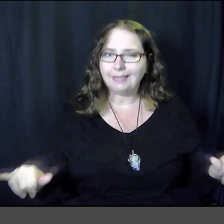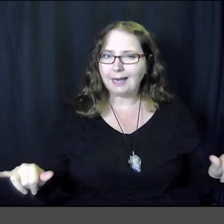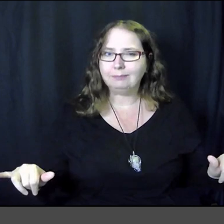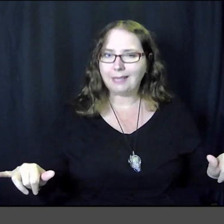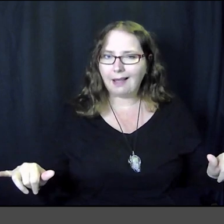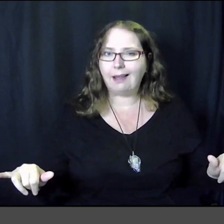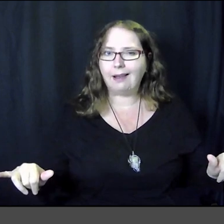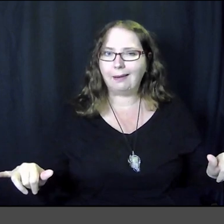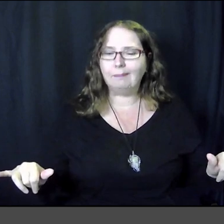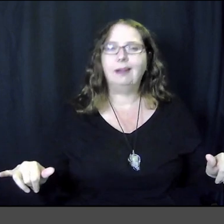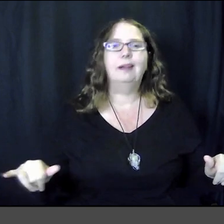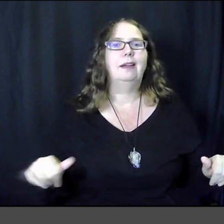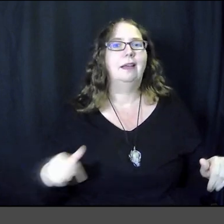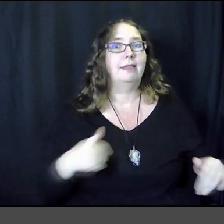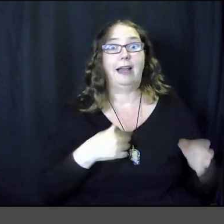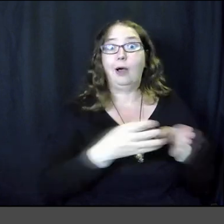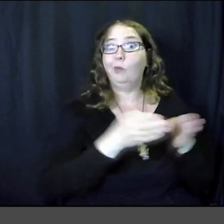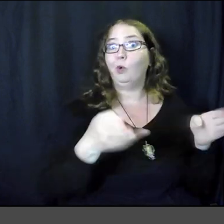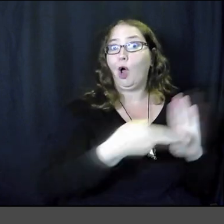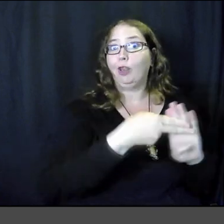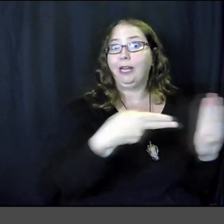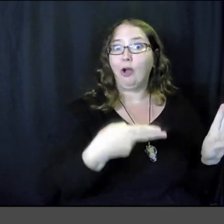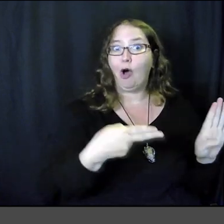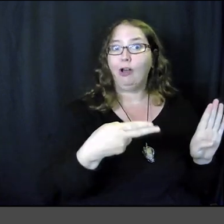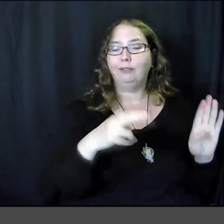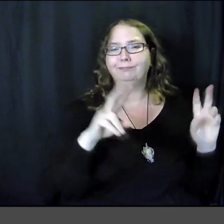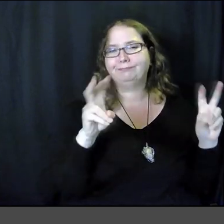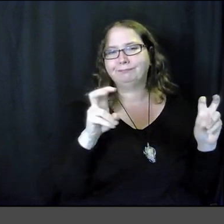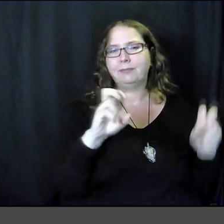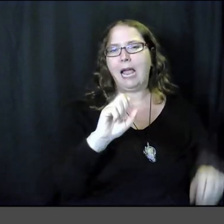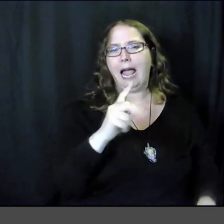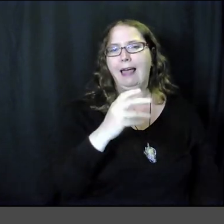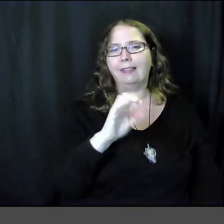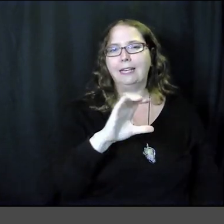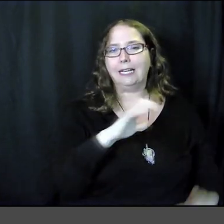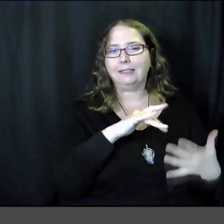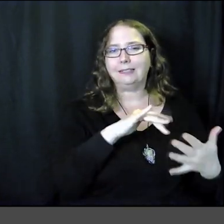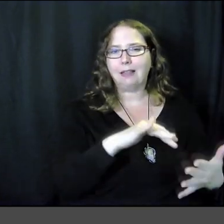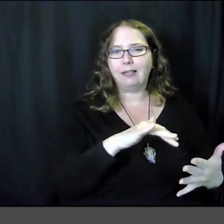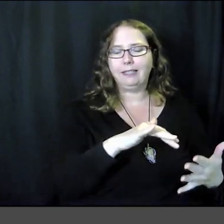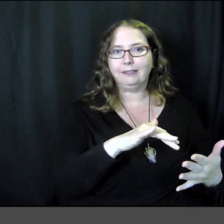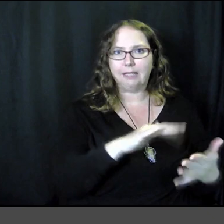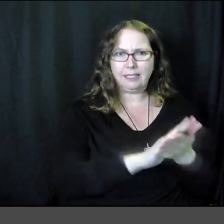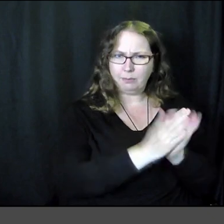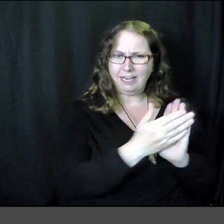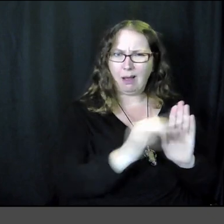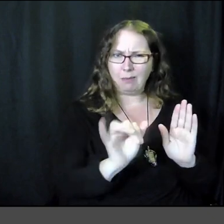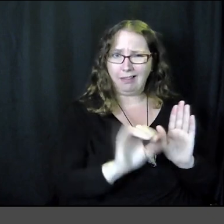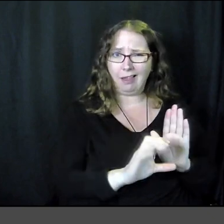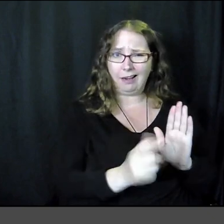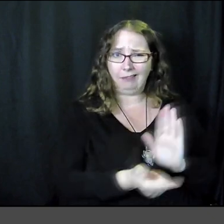CALL ETHNIC STUDIES IS BEING CRIMINALIZED IN SO MANY STATES AND CANNOT BE TAUGHT.